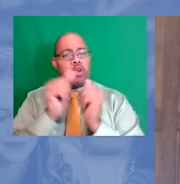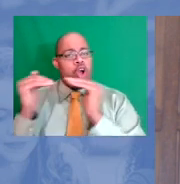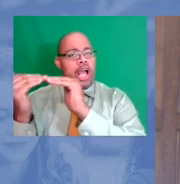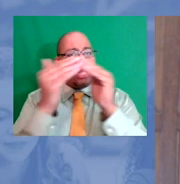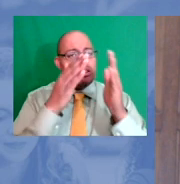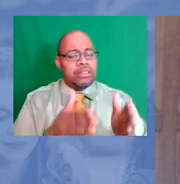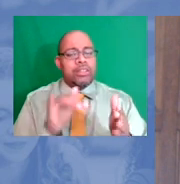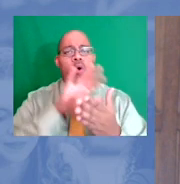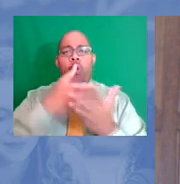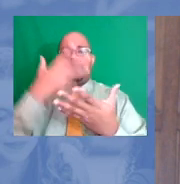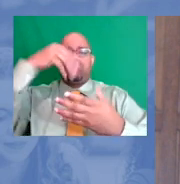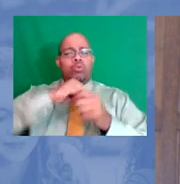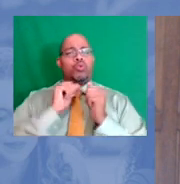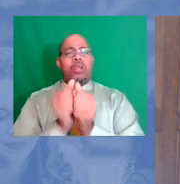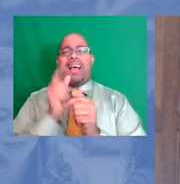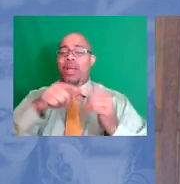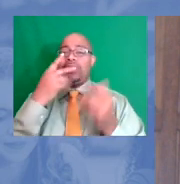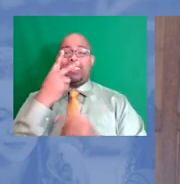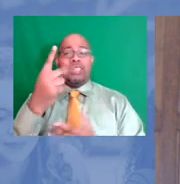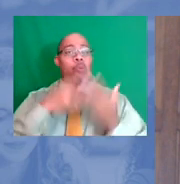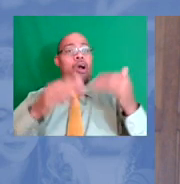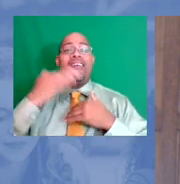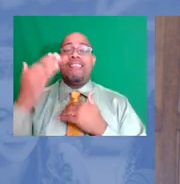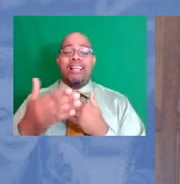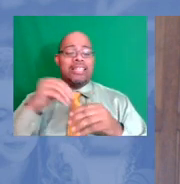I CAN'T WAIT TO SEE WHAT'S NEXT IN THE EQUITY SUMMIT SERIES. GOOD LUCK.